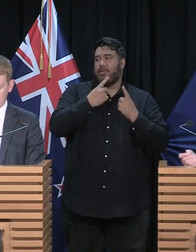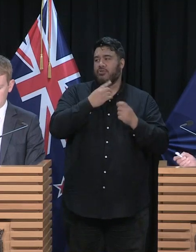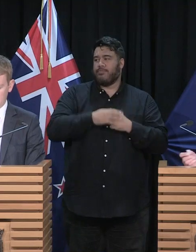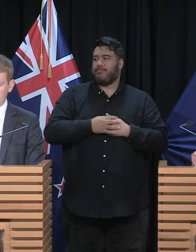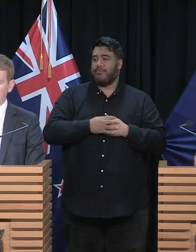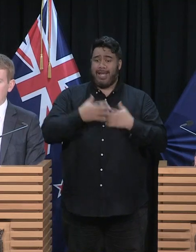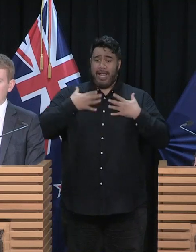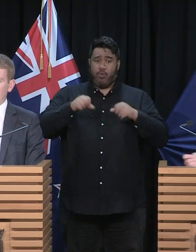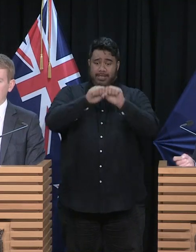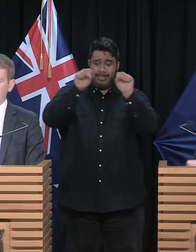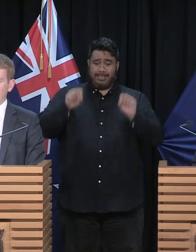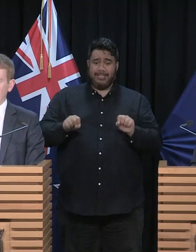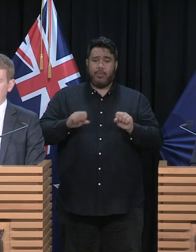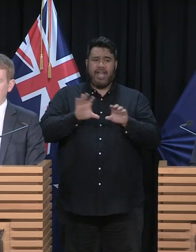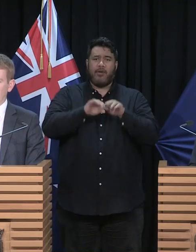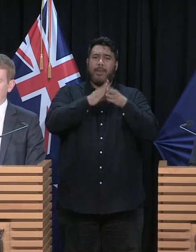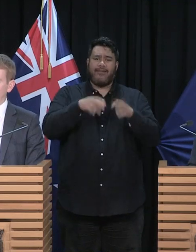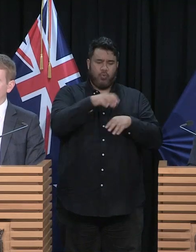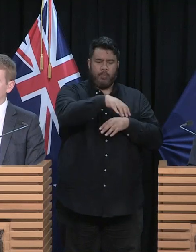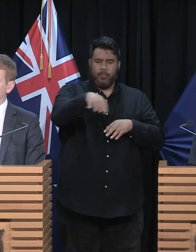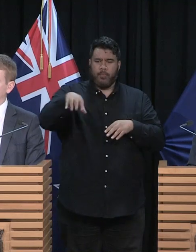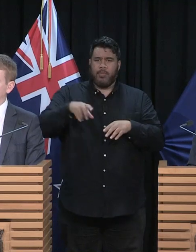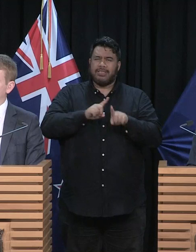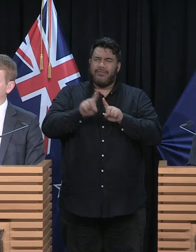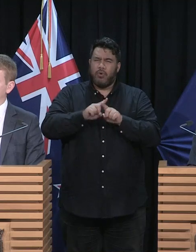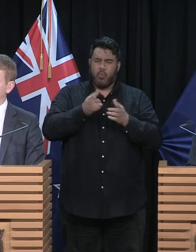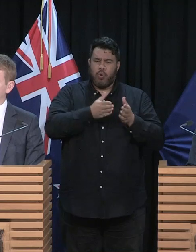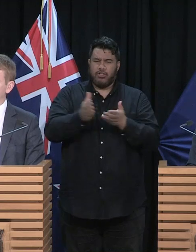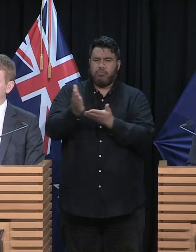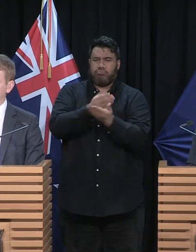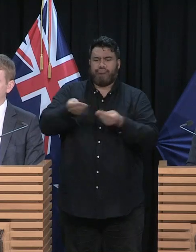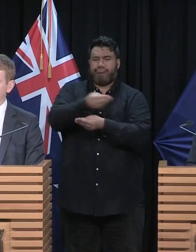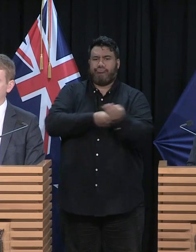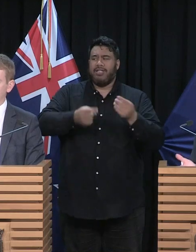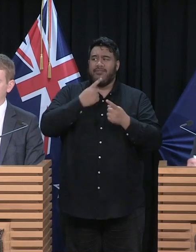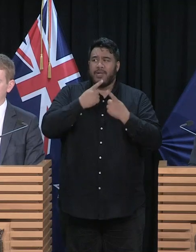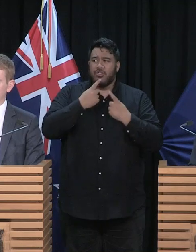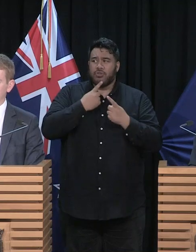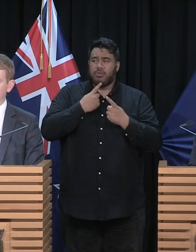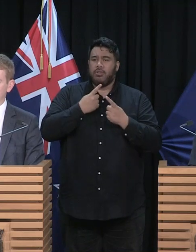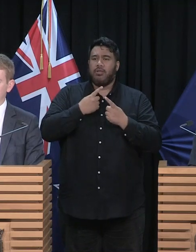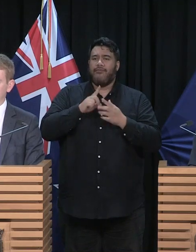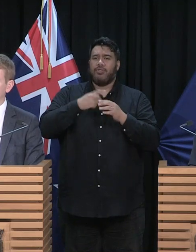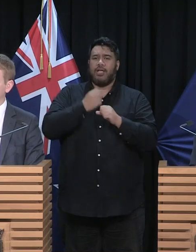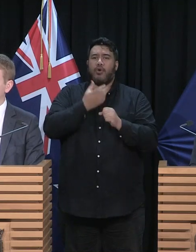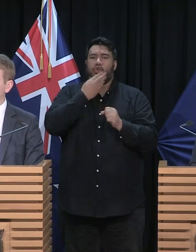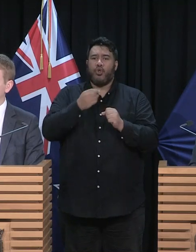without having to use email, because the health system does have a number of other